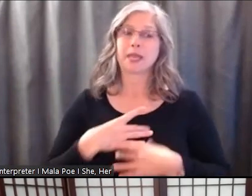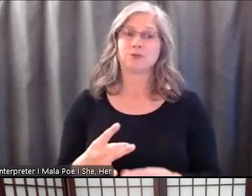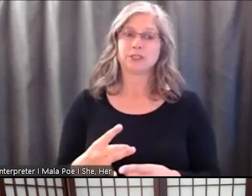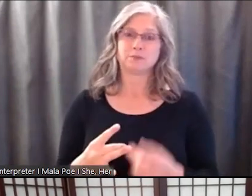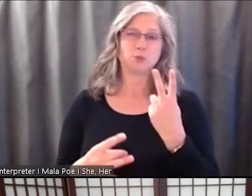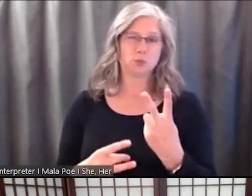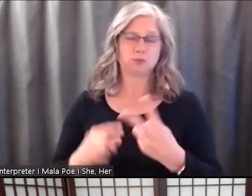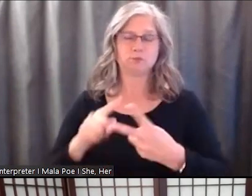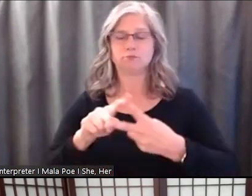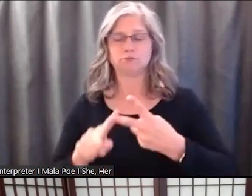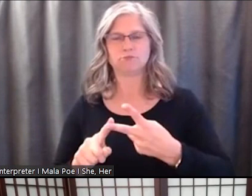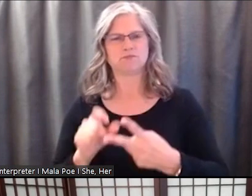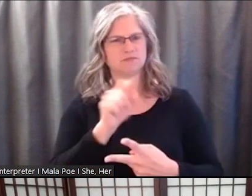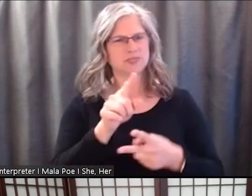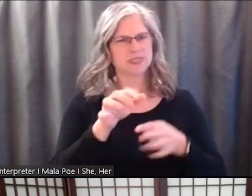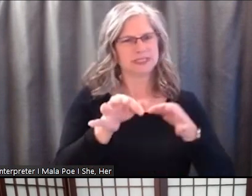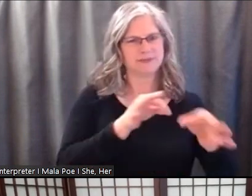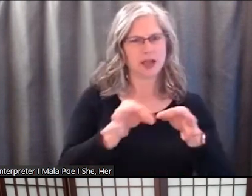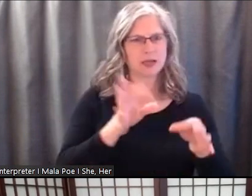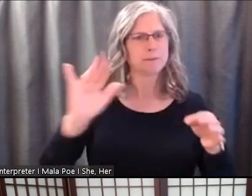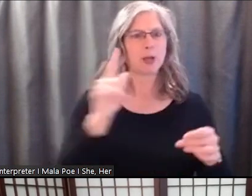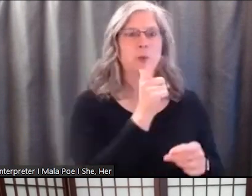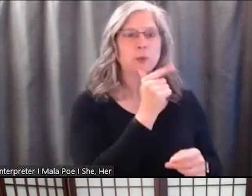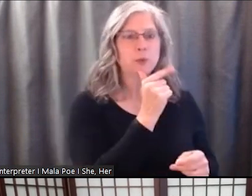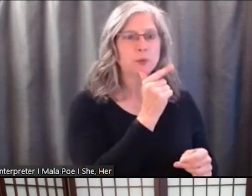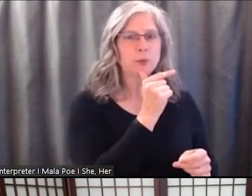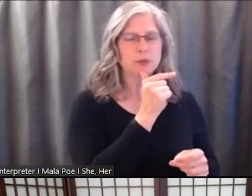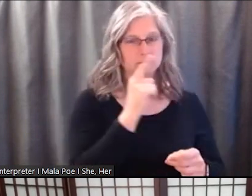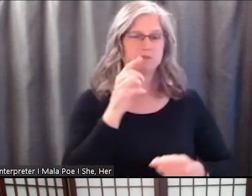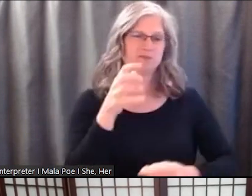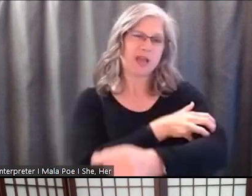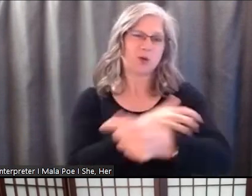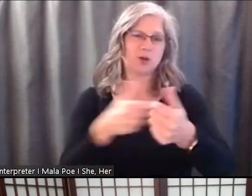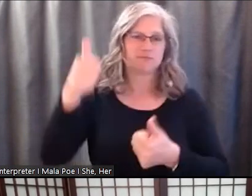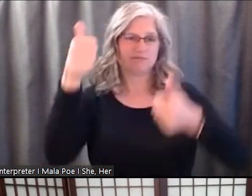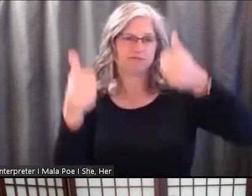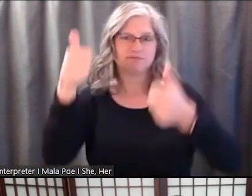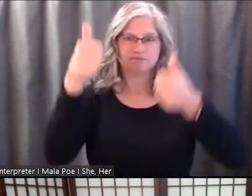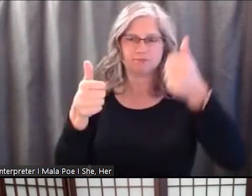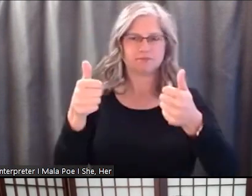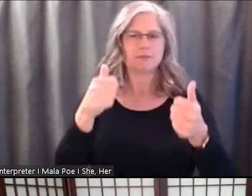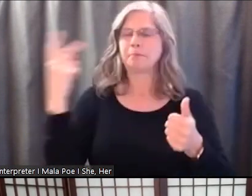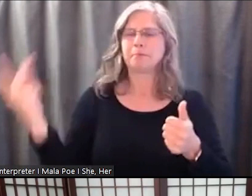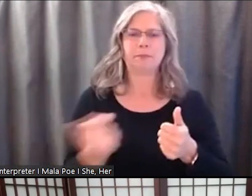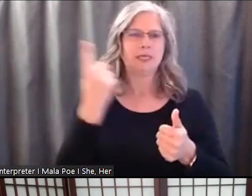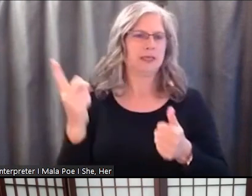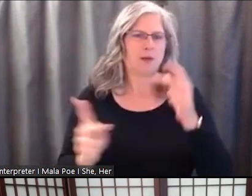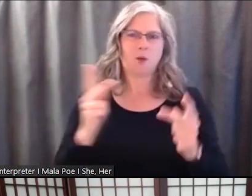When asking "defined by whom?", I'm referencing power relations because the person or persons in question always exist in a series of power relations.